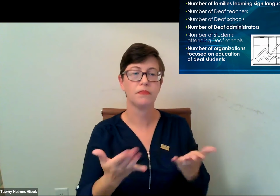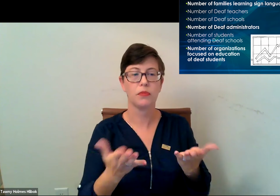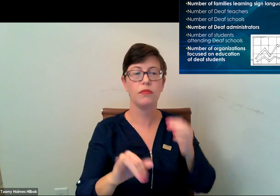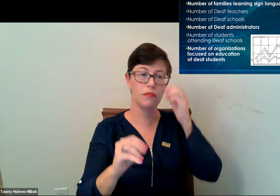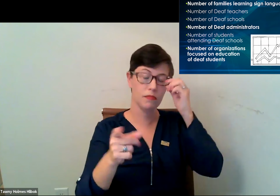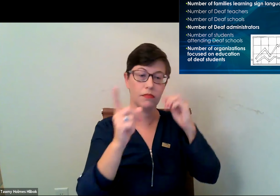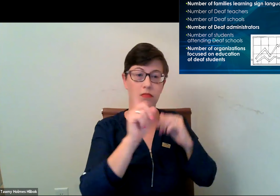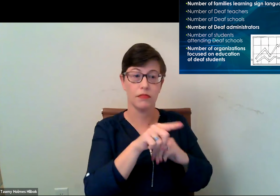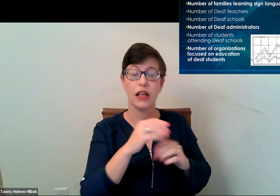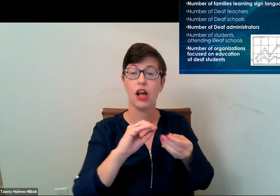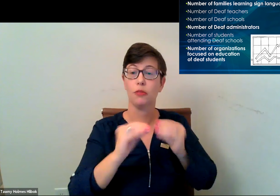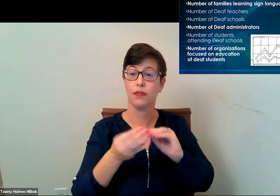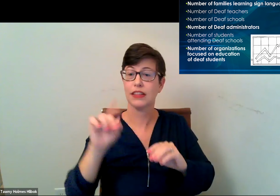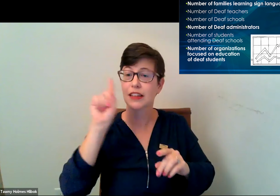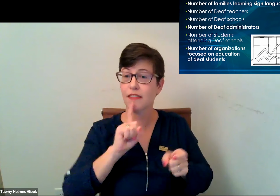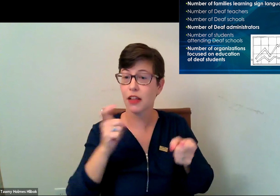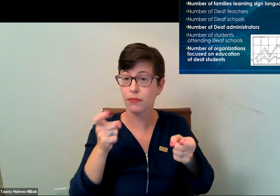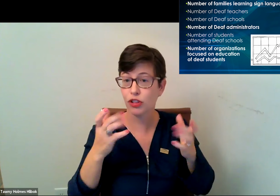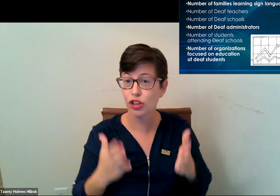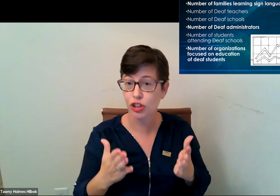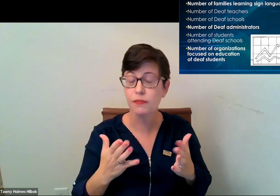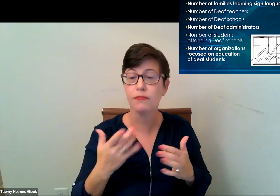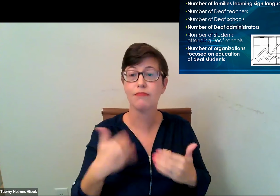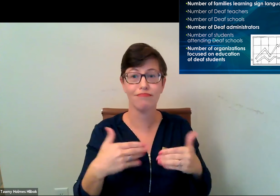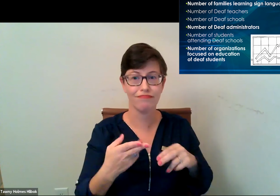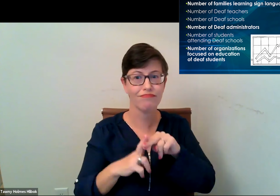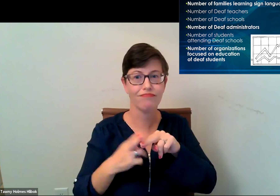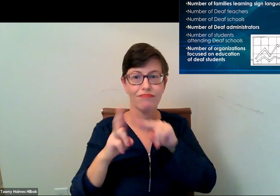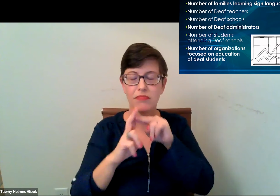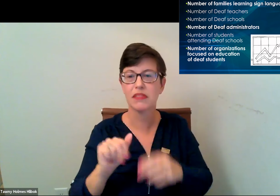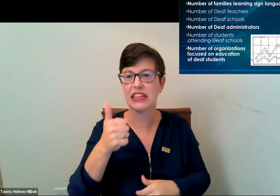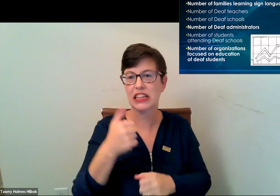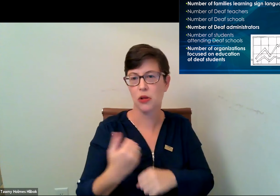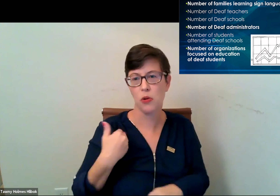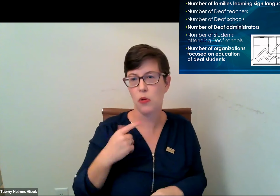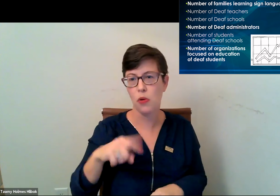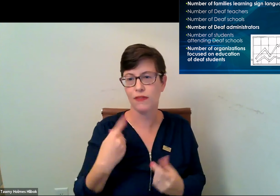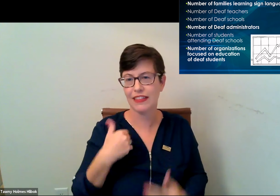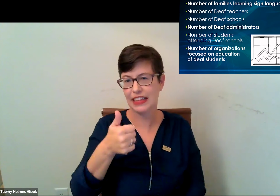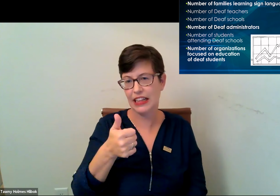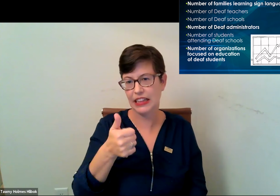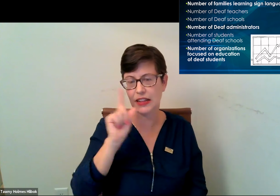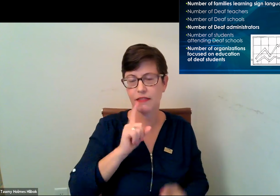World Federation of the death has also put out a few comments about them, we also need, we are seeing an increase as well in depth administrators,